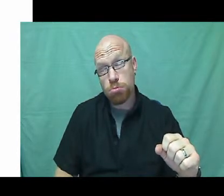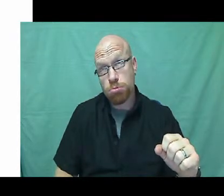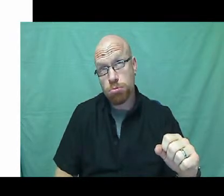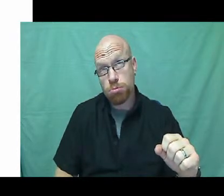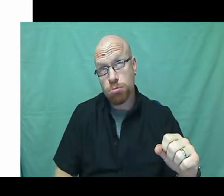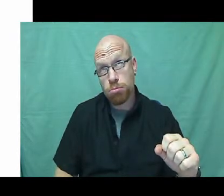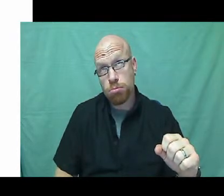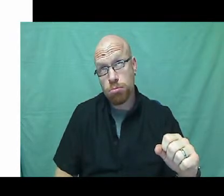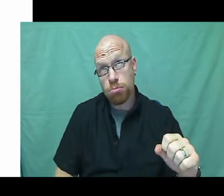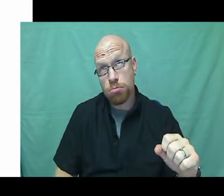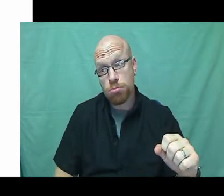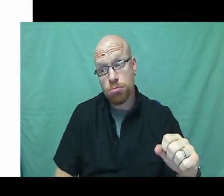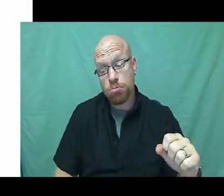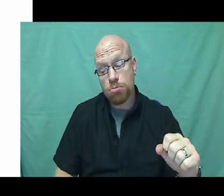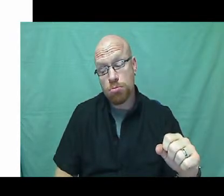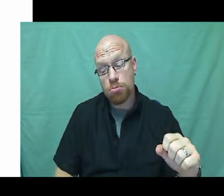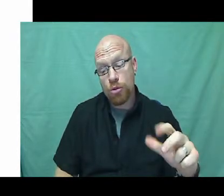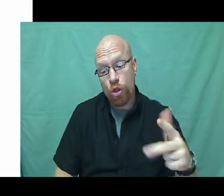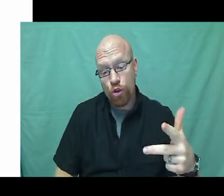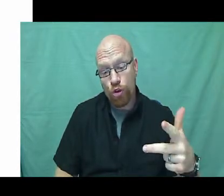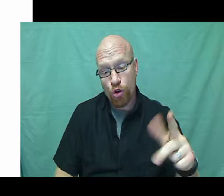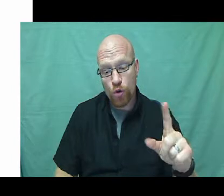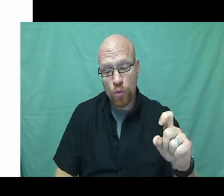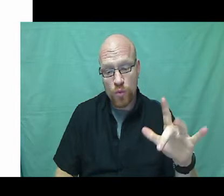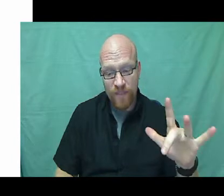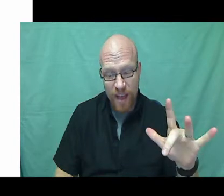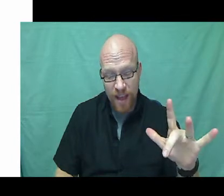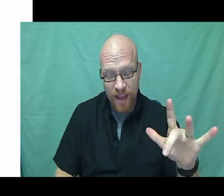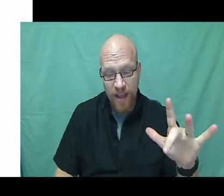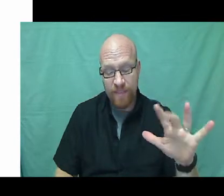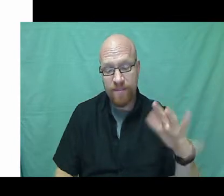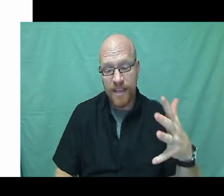Well, okay, the third power is 125,